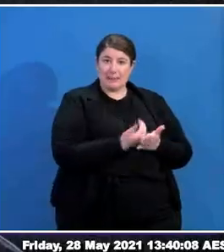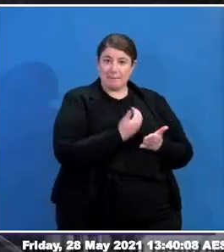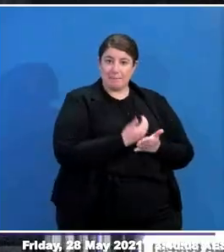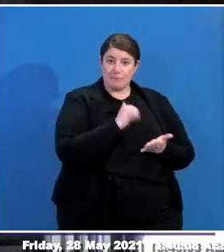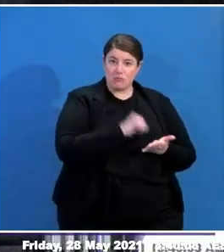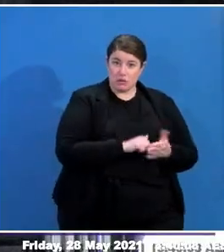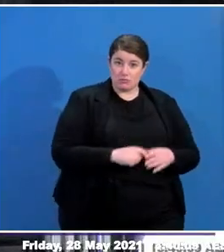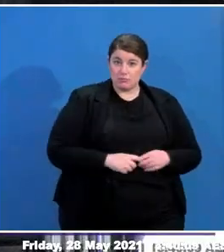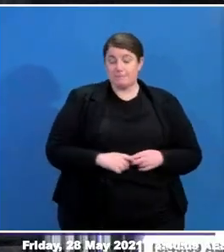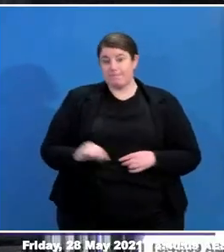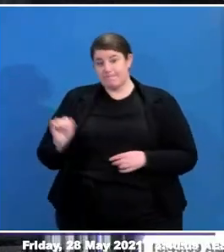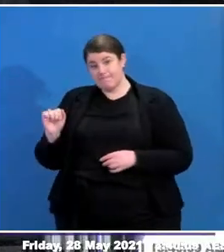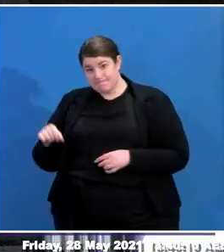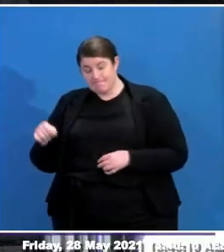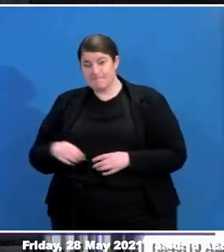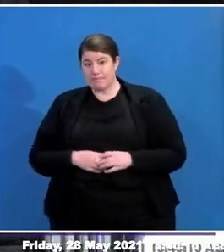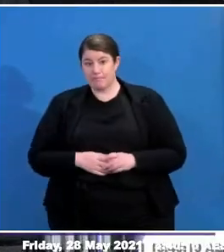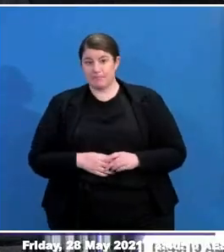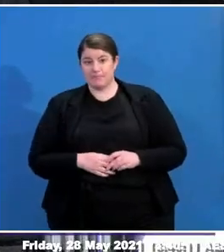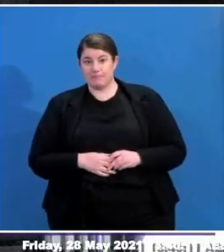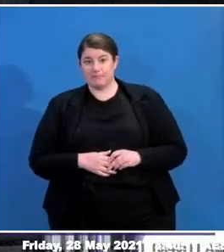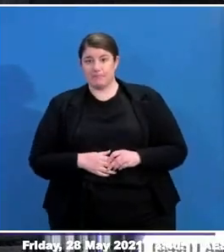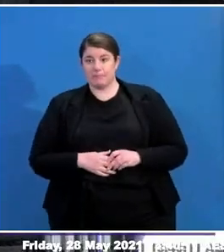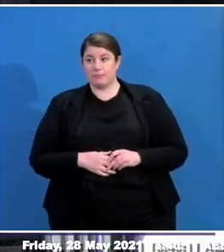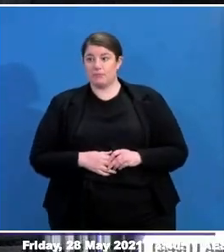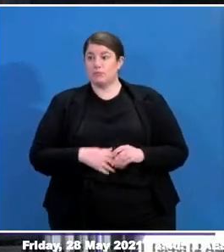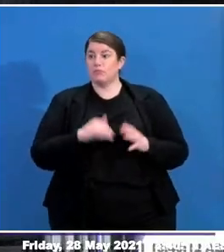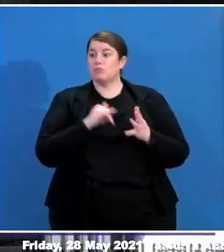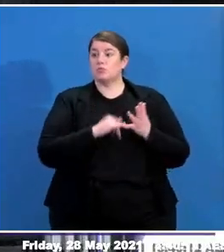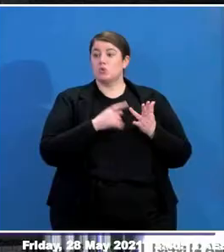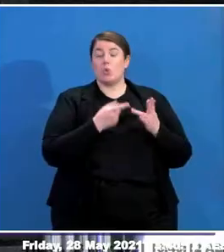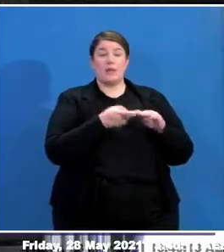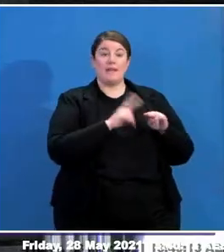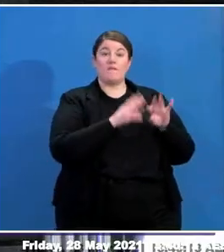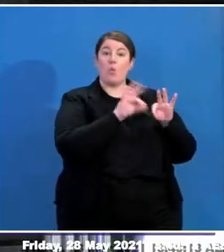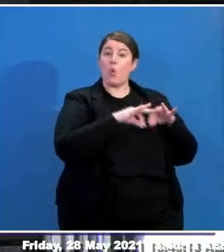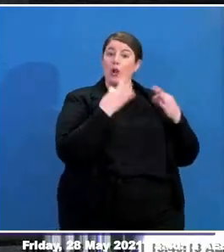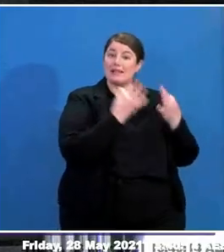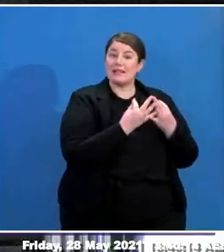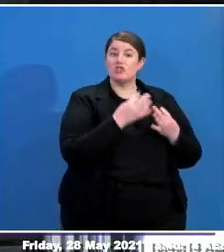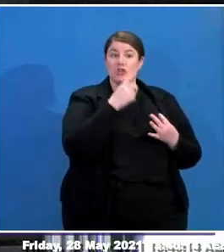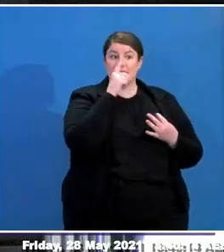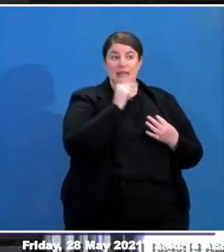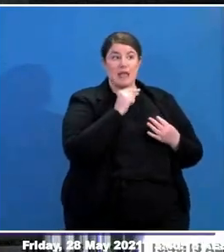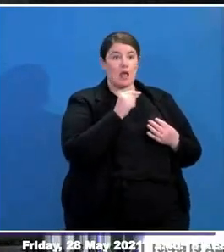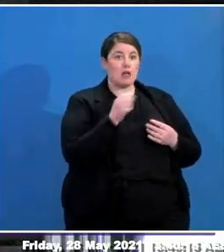So if providers can obtain something more cheaply than the price